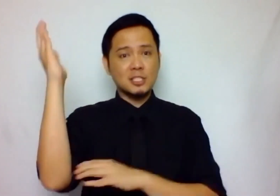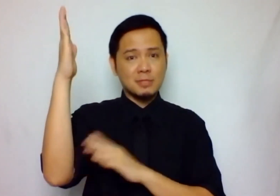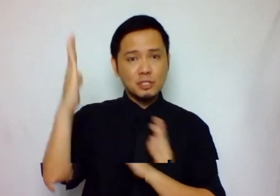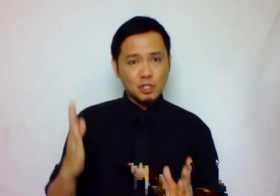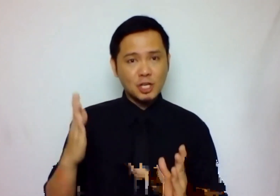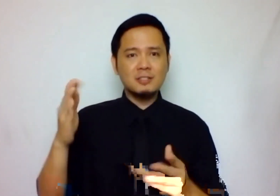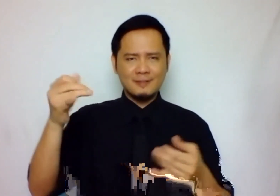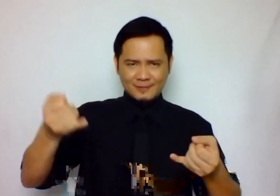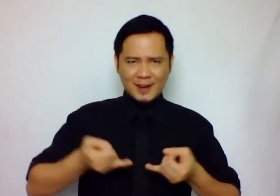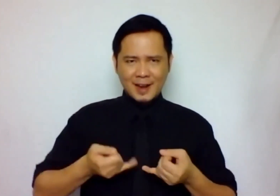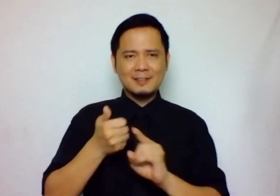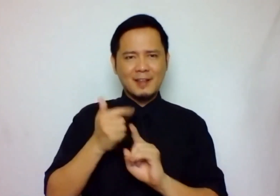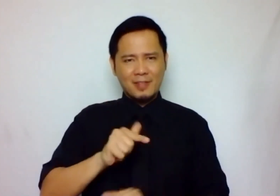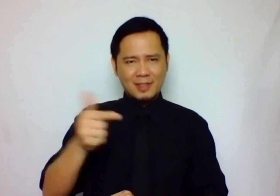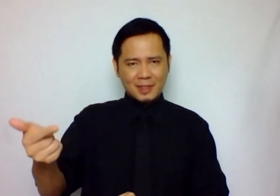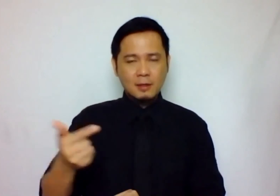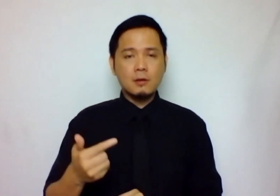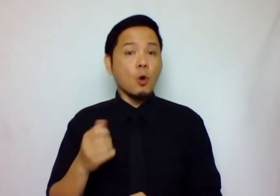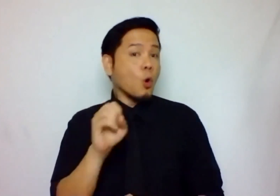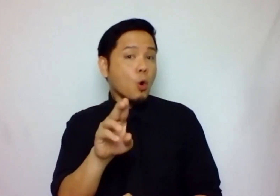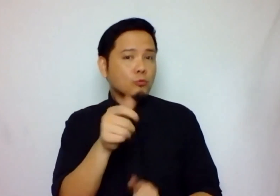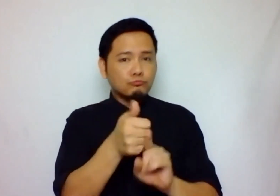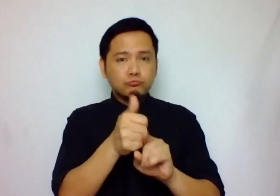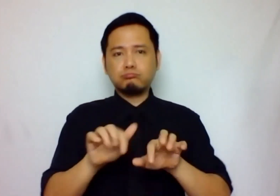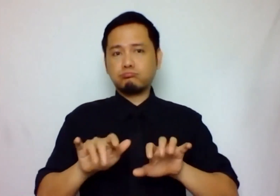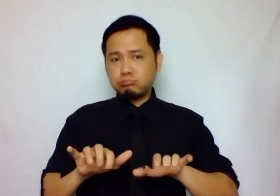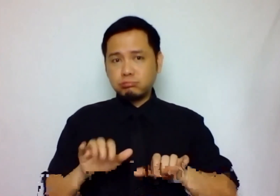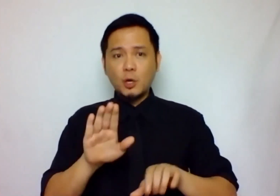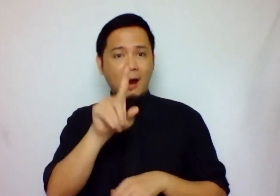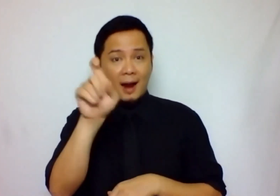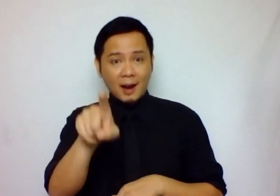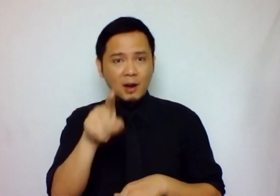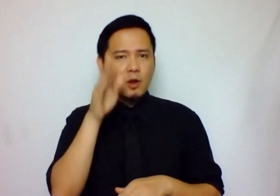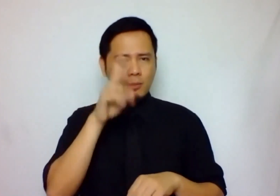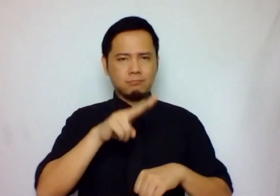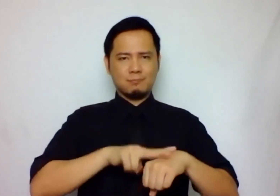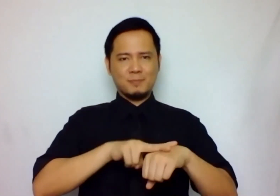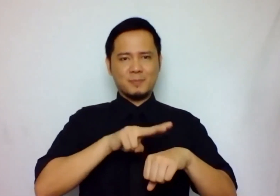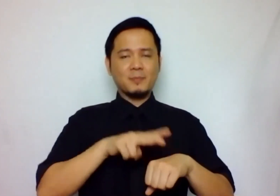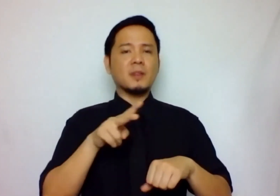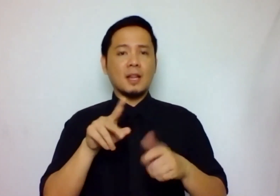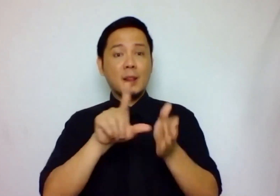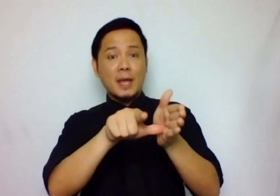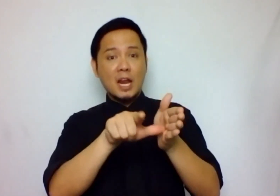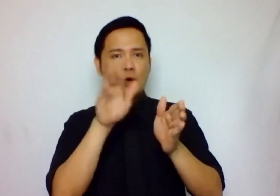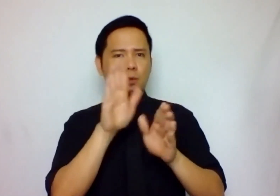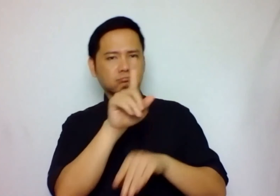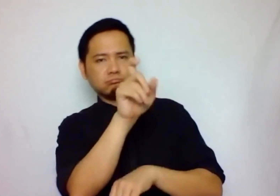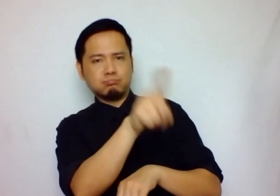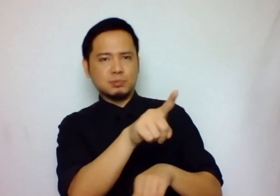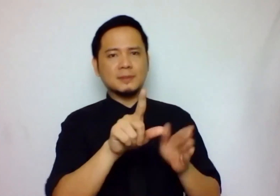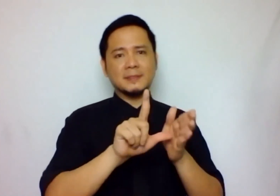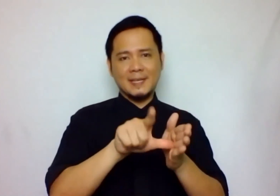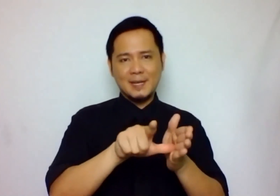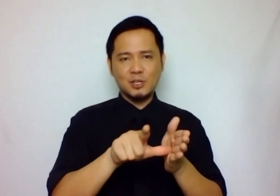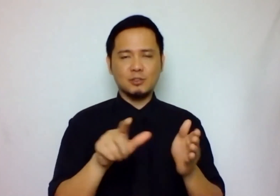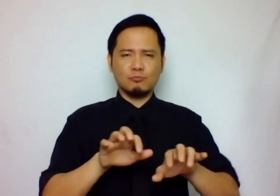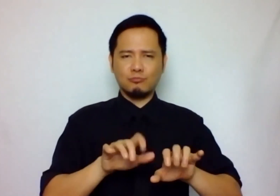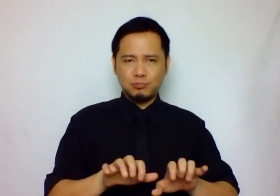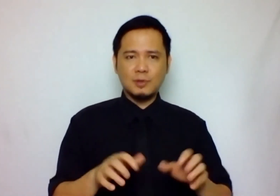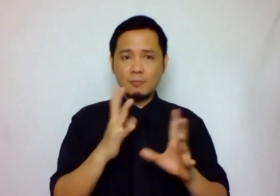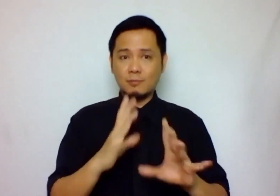Just type in your questions on the chat box and we will record this and answer all those questions later on by the end of our webinar.